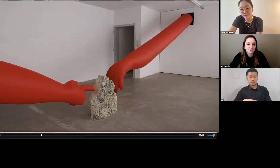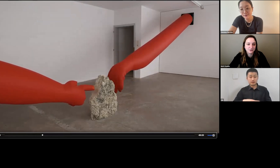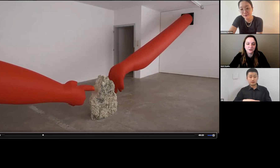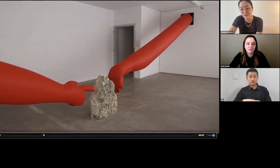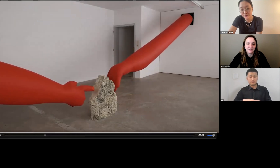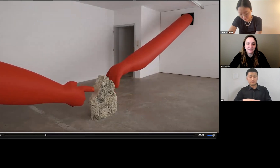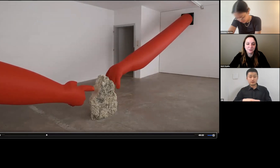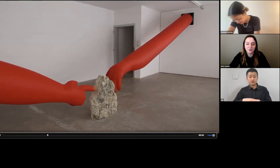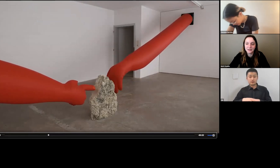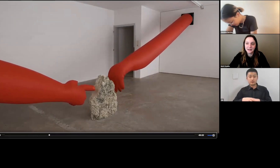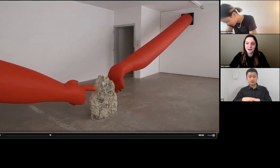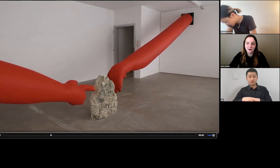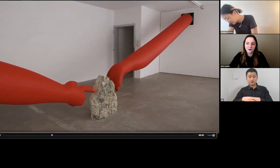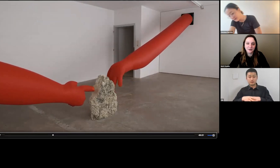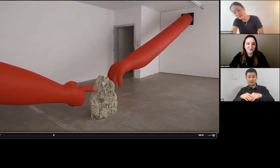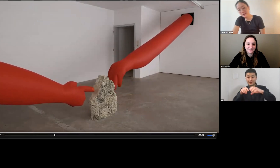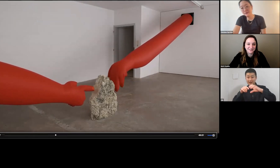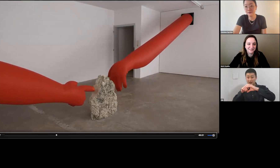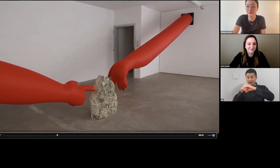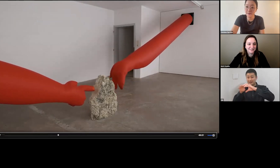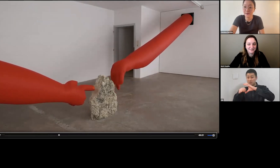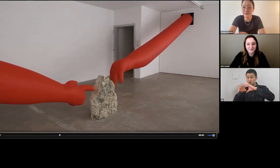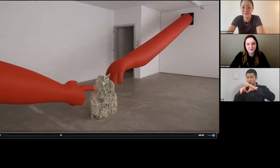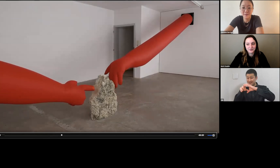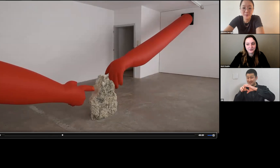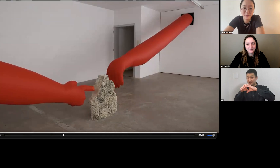So a fan blowing air.